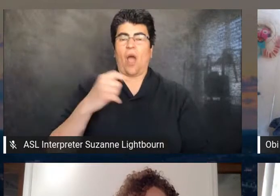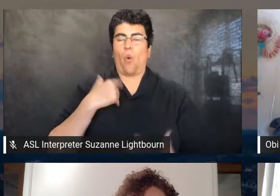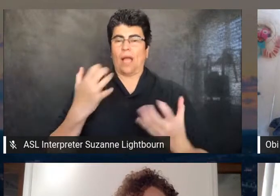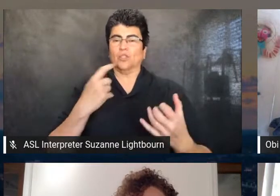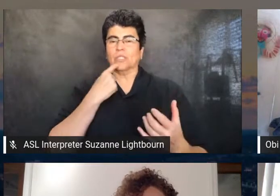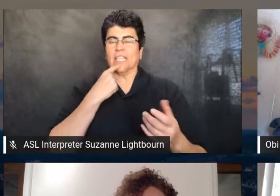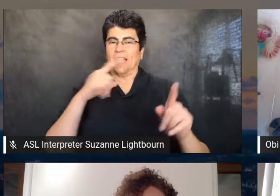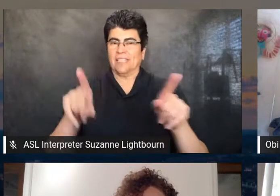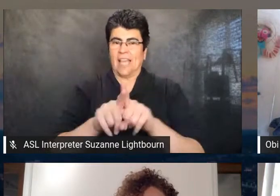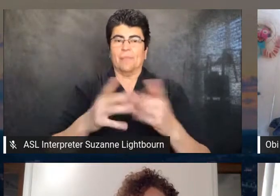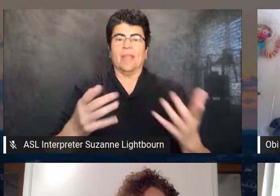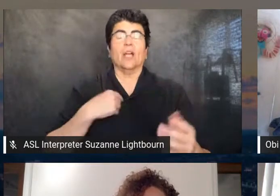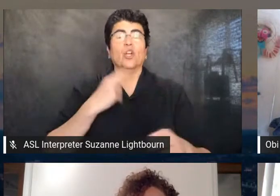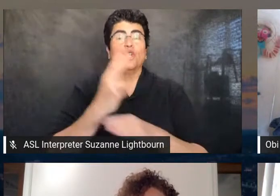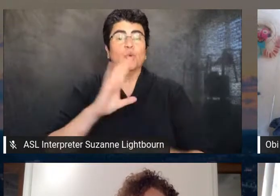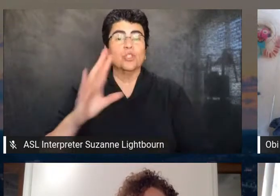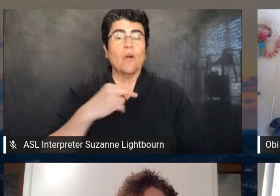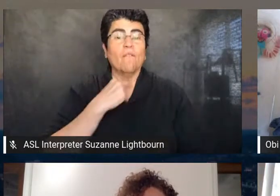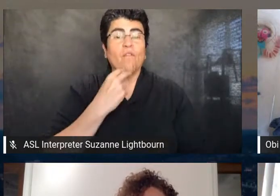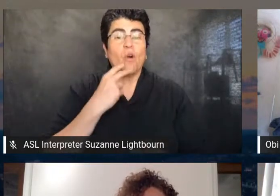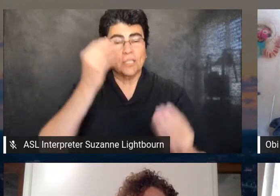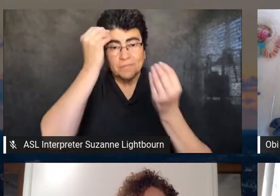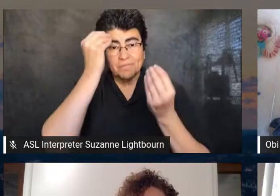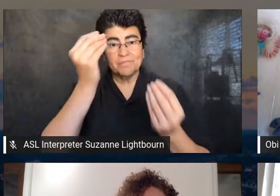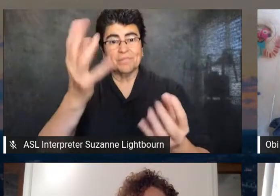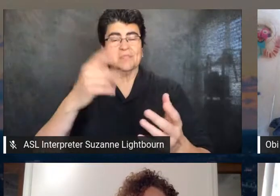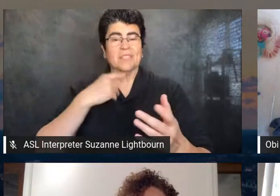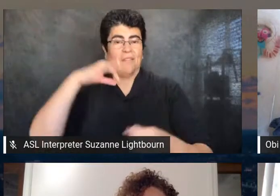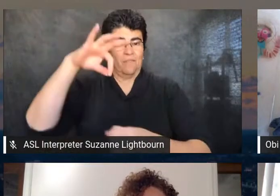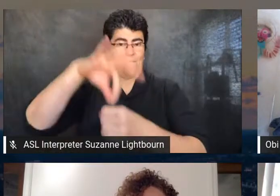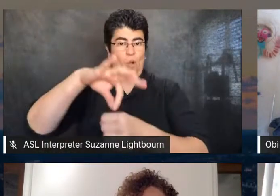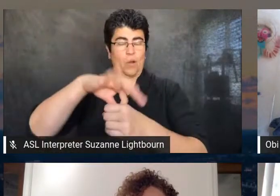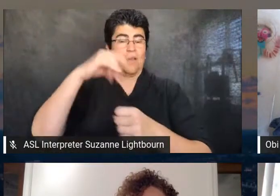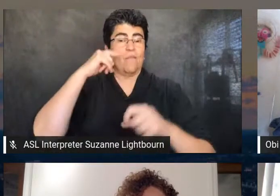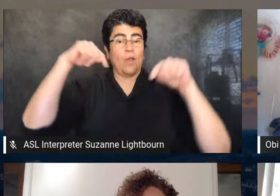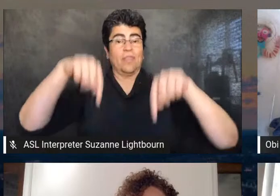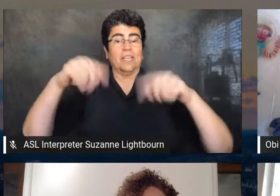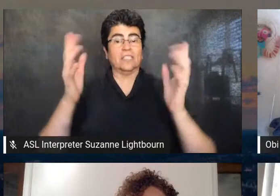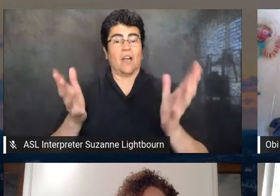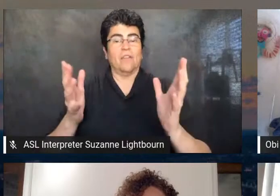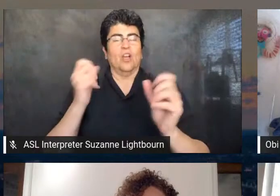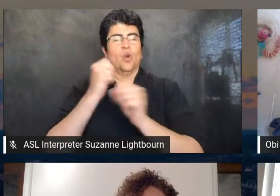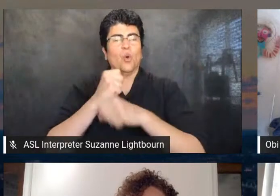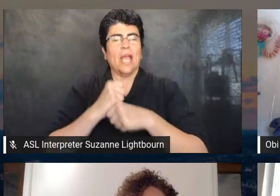use your voice, and in terms of this conversation, create space and make space